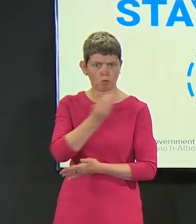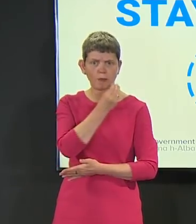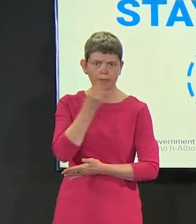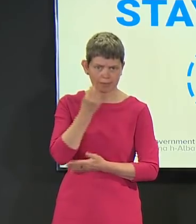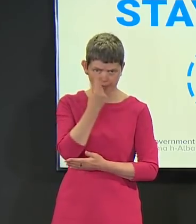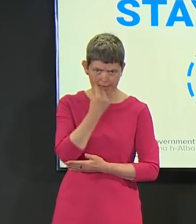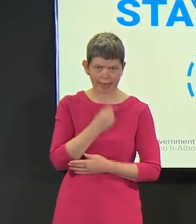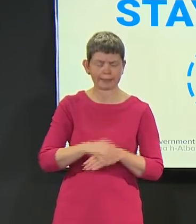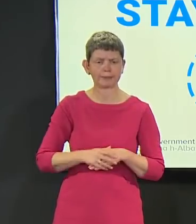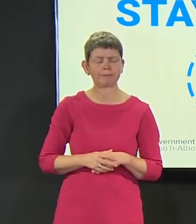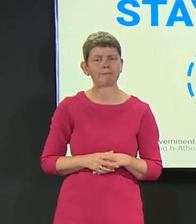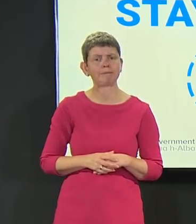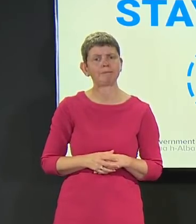Georgina Hayes from the daily telegraph